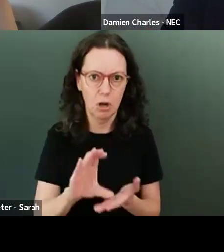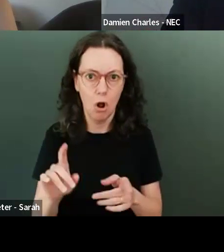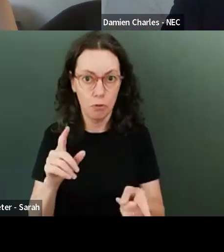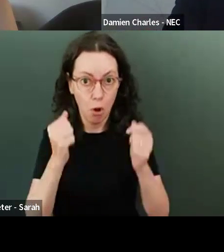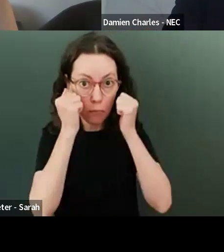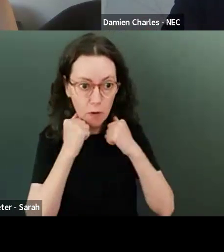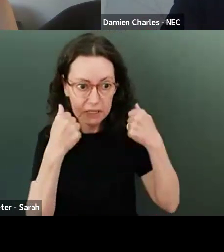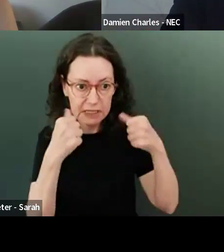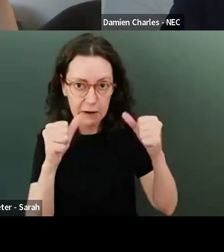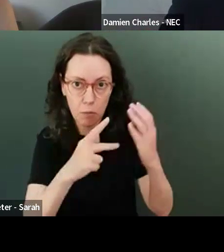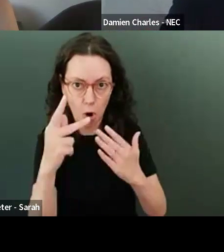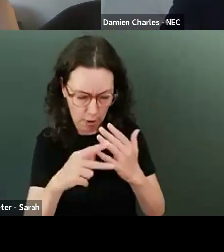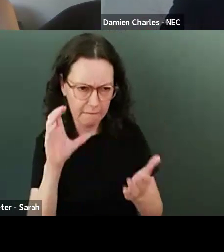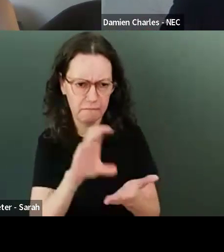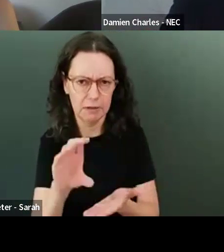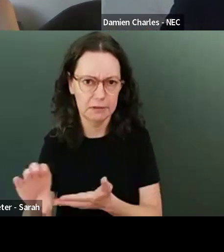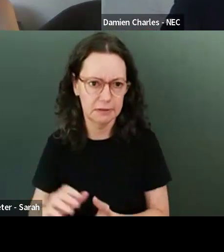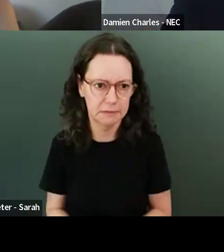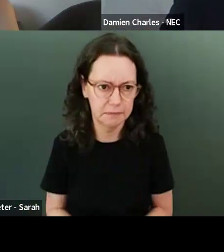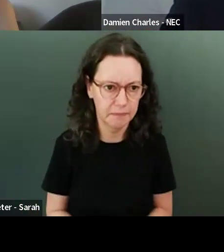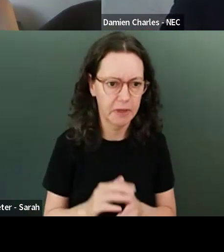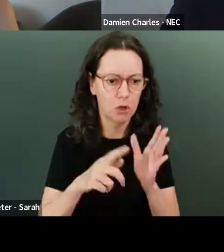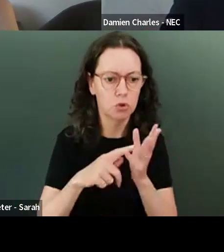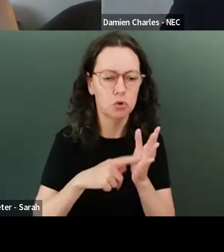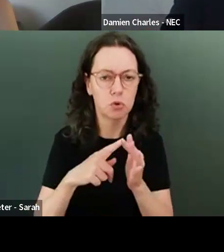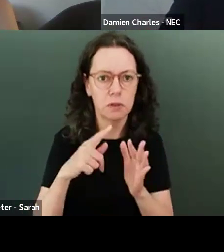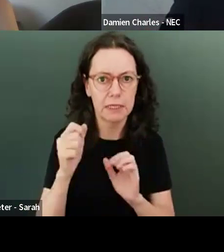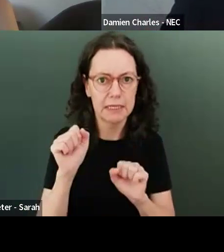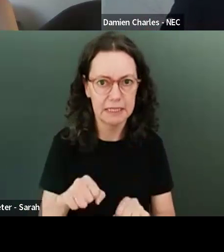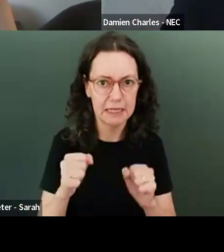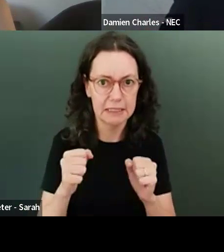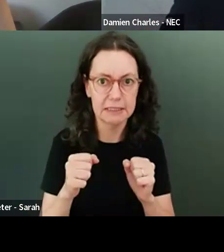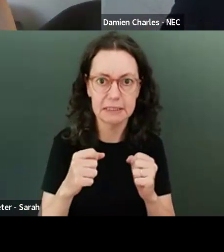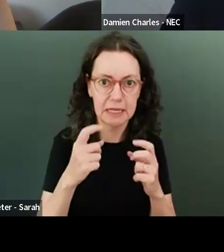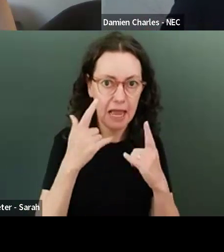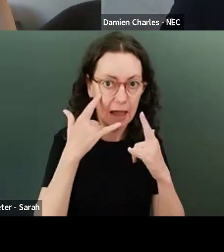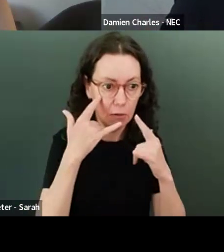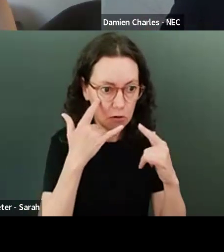have success. So capturing that evidence